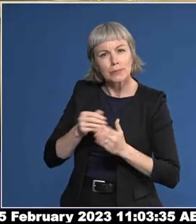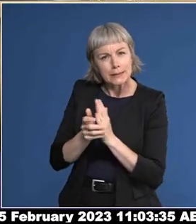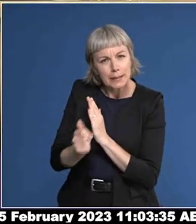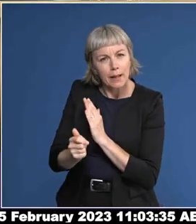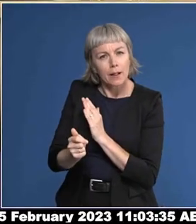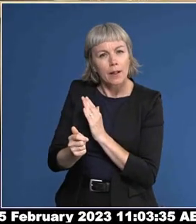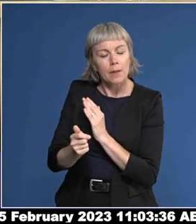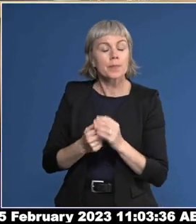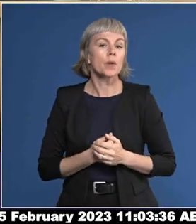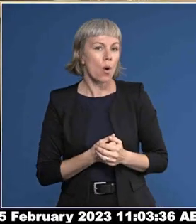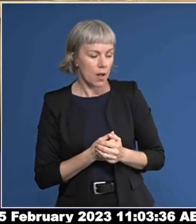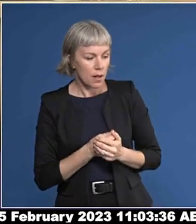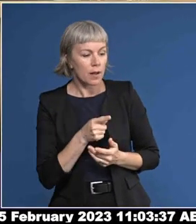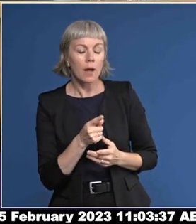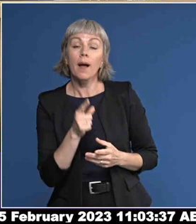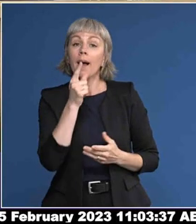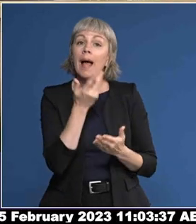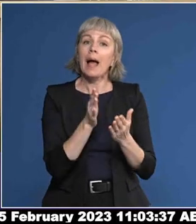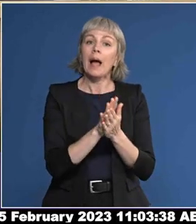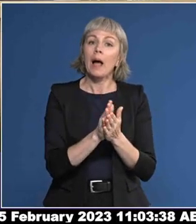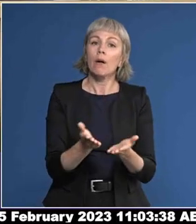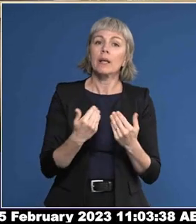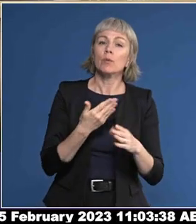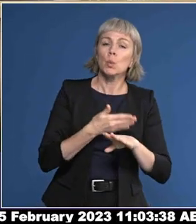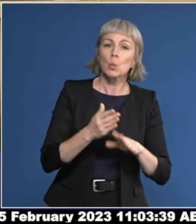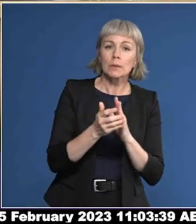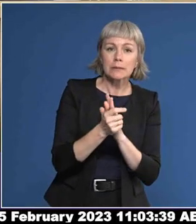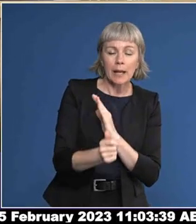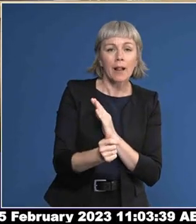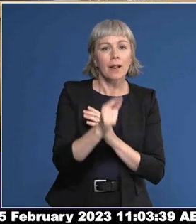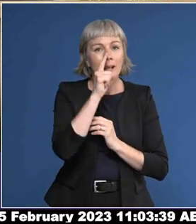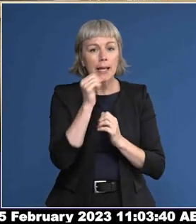shifts. In our group or day services, it's a lot easier because often the staff are